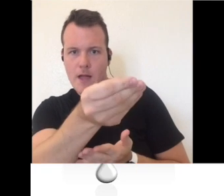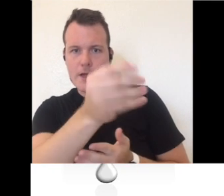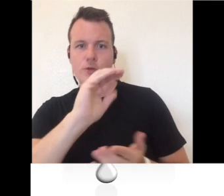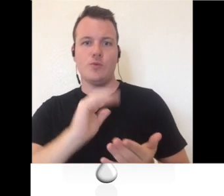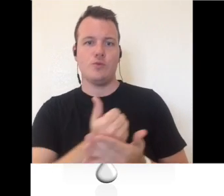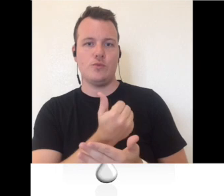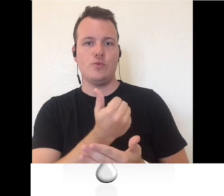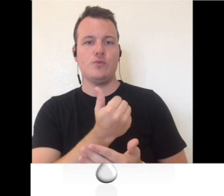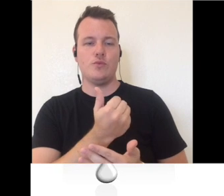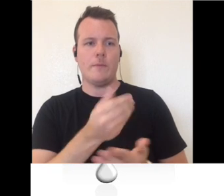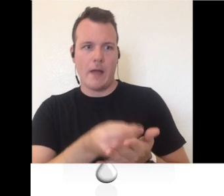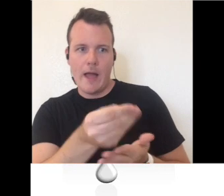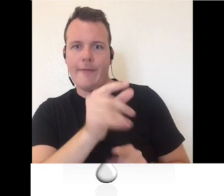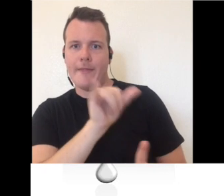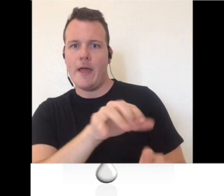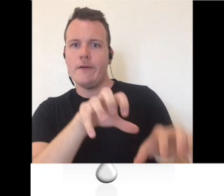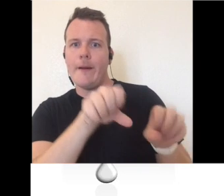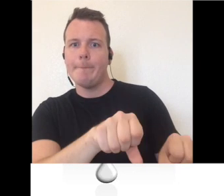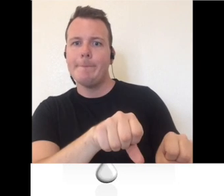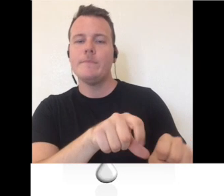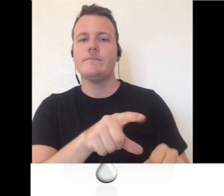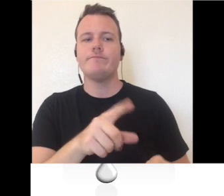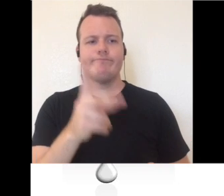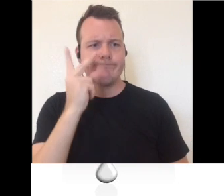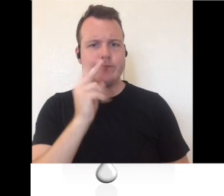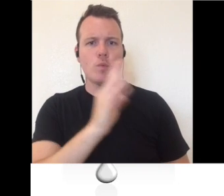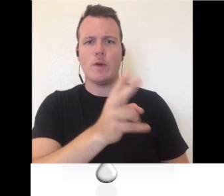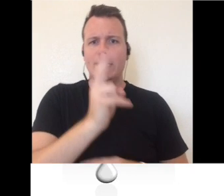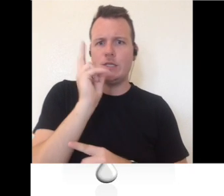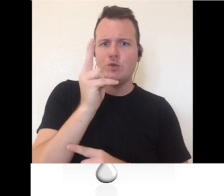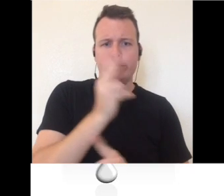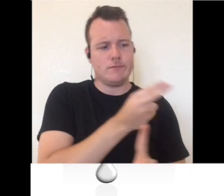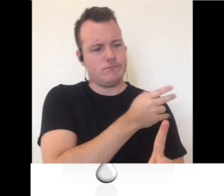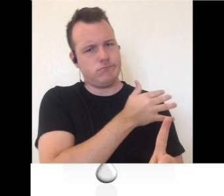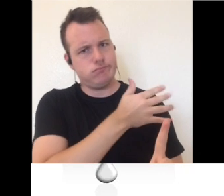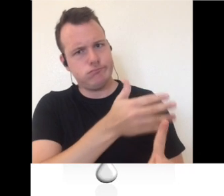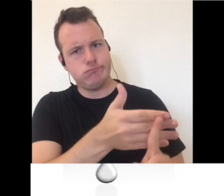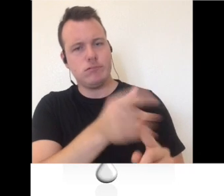selling practices or purchasing practices want to look to see what the